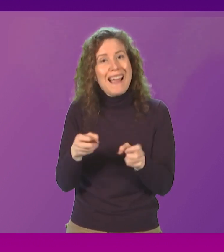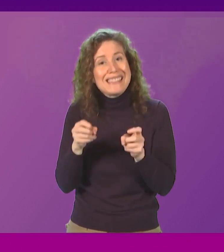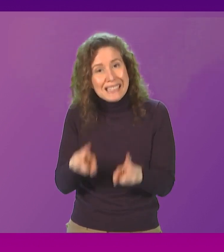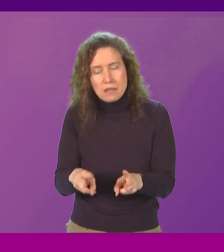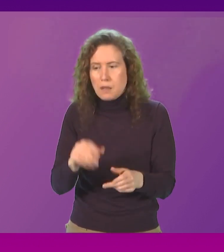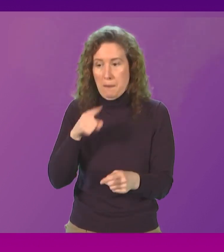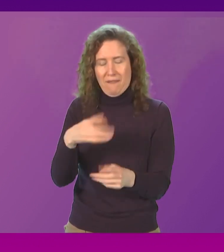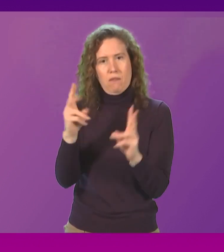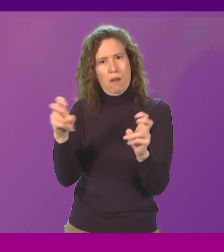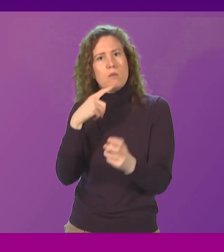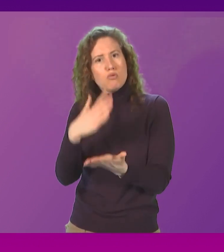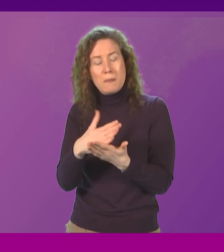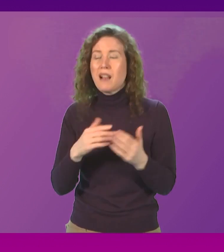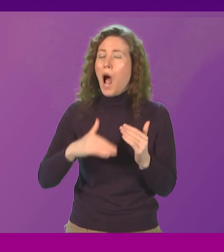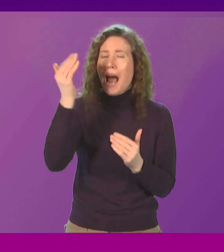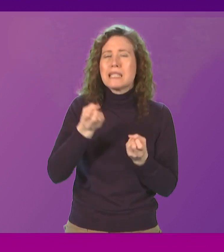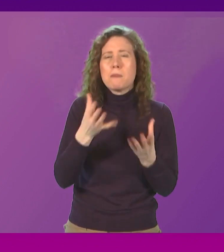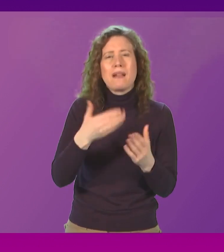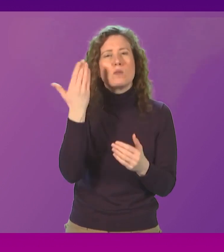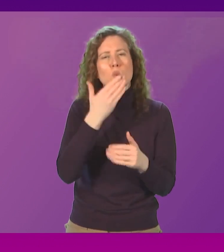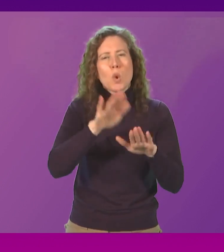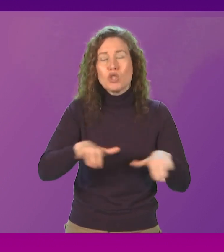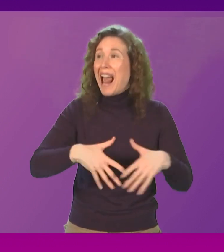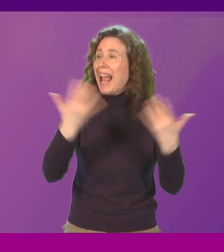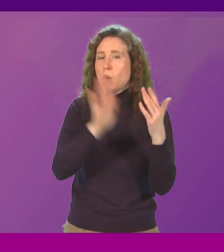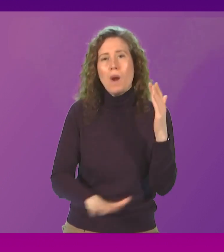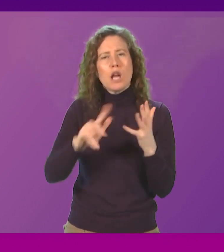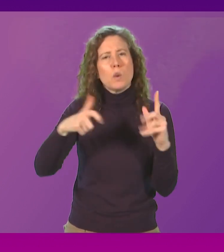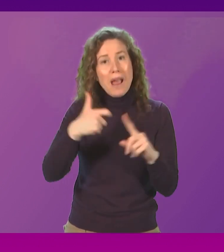the highest level of school spend per pupil anywhere in the UK; the highest number of